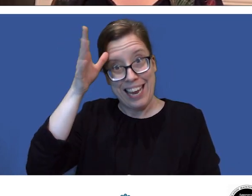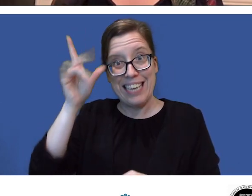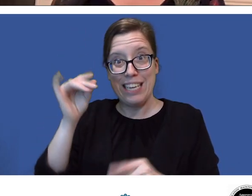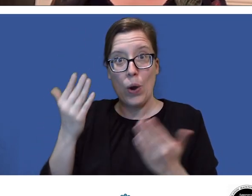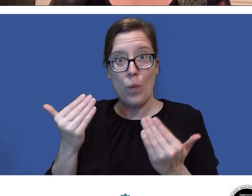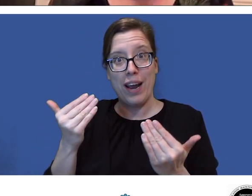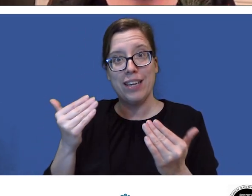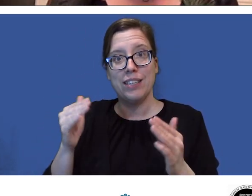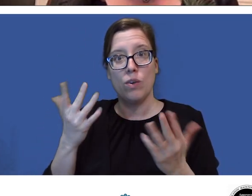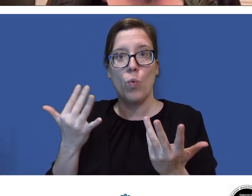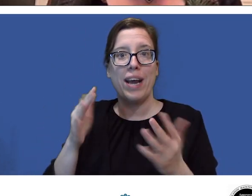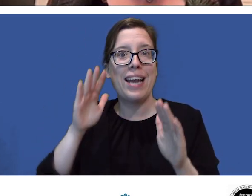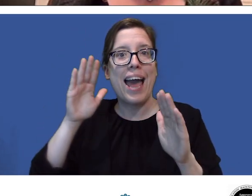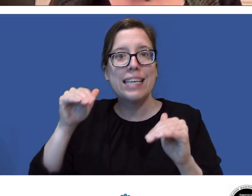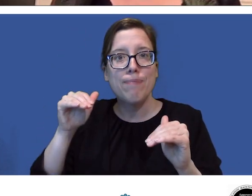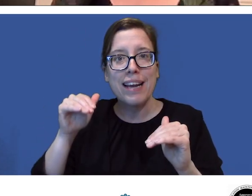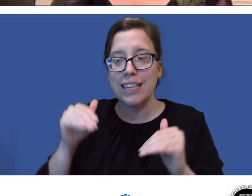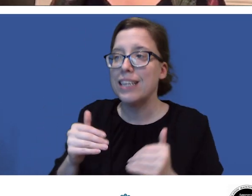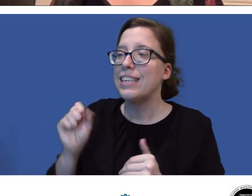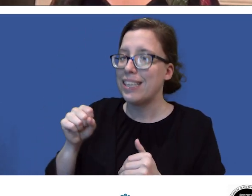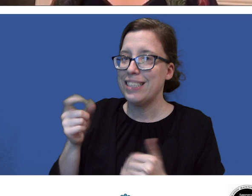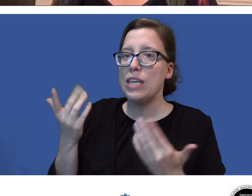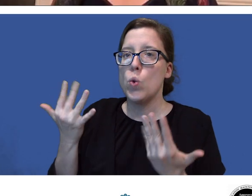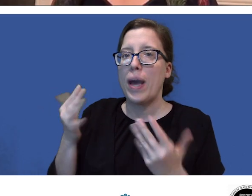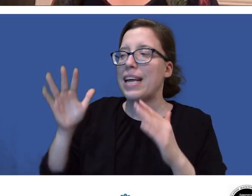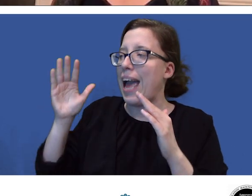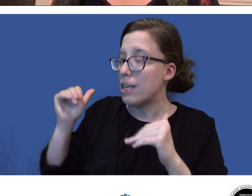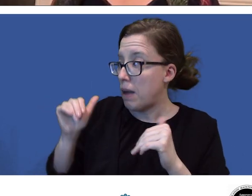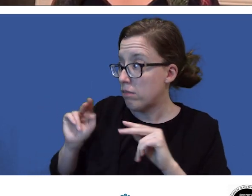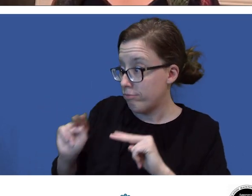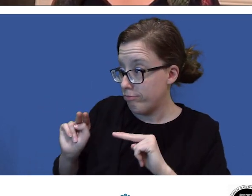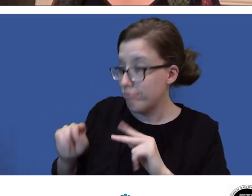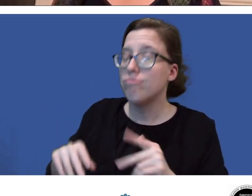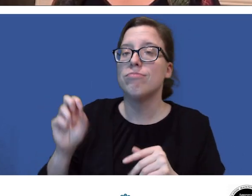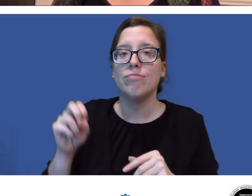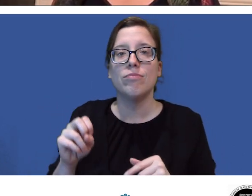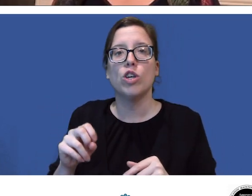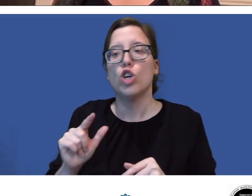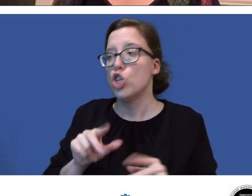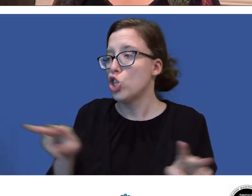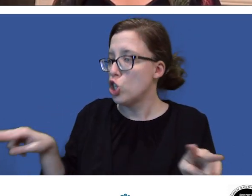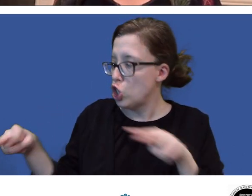He did wait expectantly. I love that phrase, Brooke. Thank you. He waited expectantly.